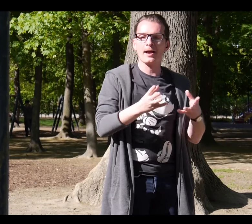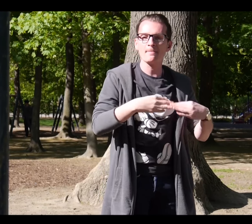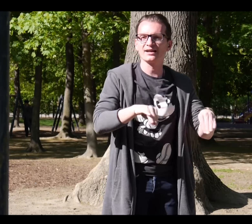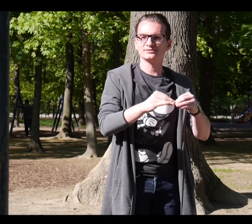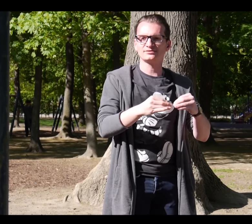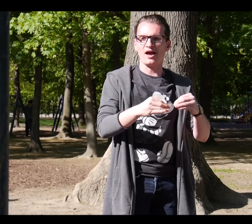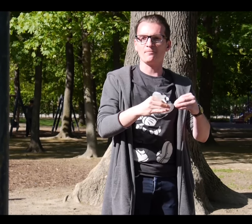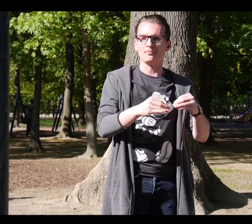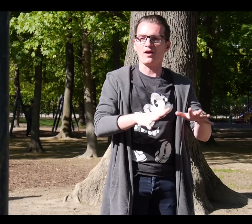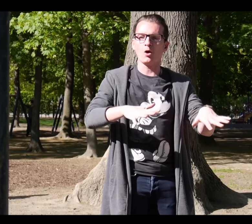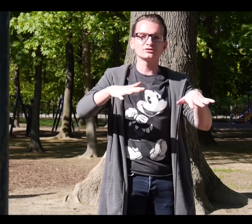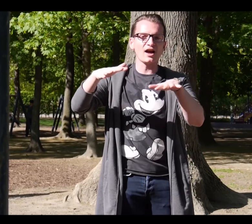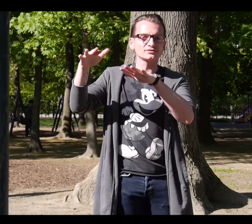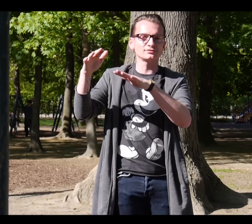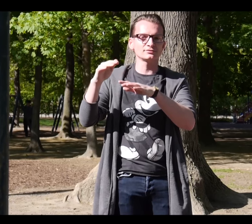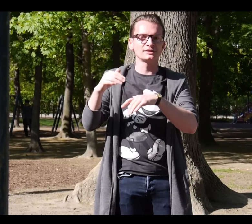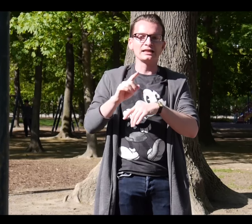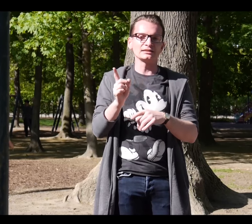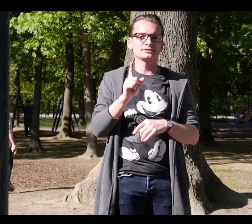and that Deaf and hearing children can grow up together.